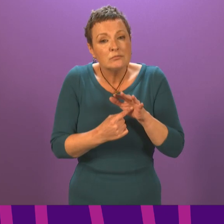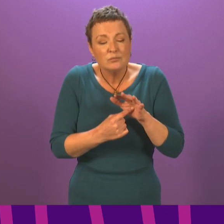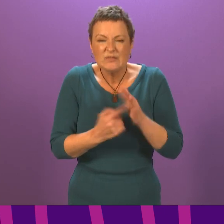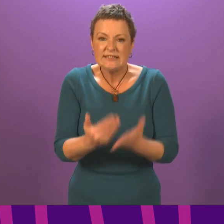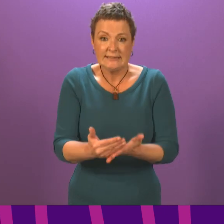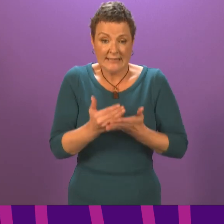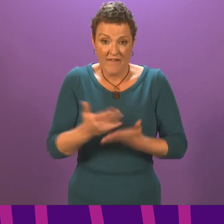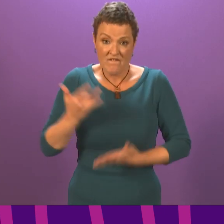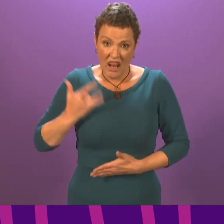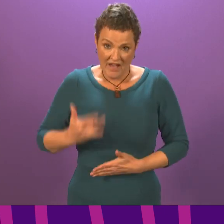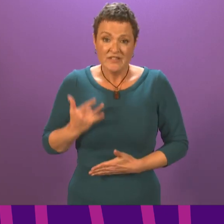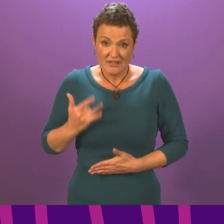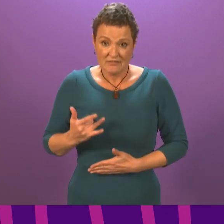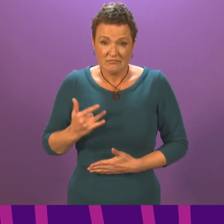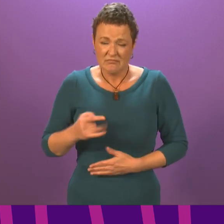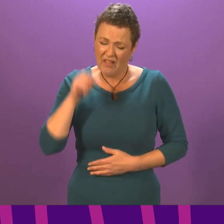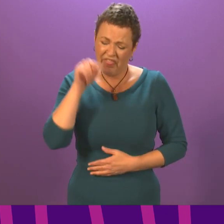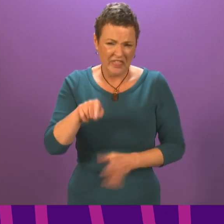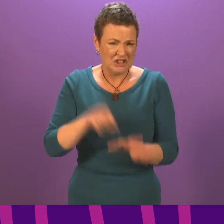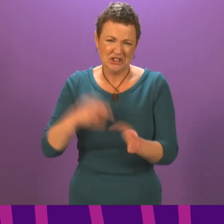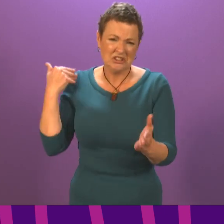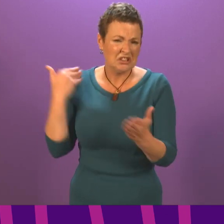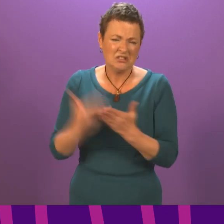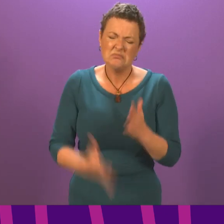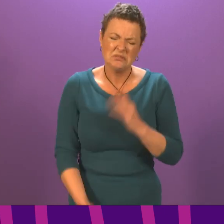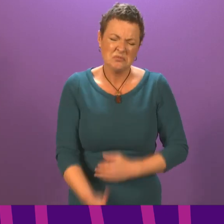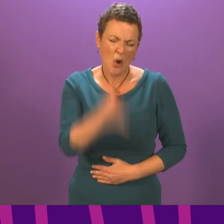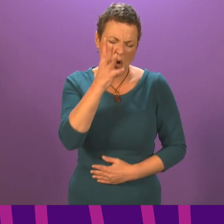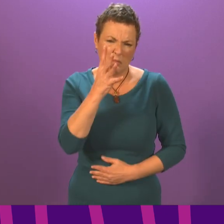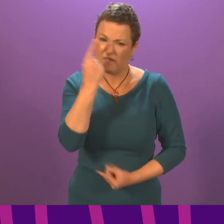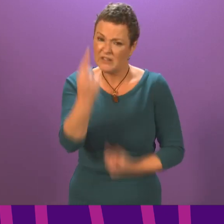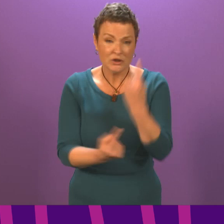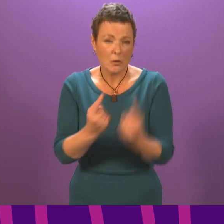This year has been unremittingly horrible for everyone, but it has nevertheless reminded